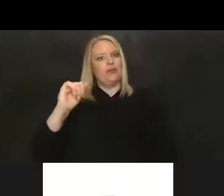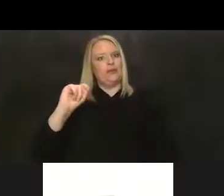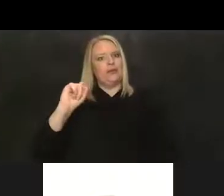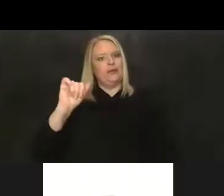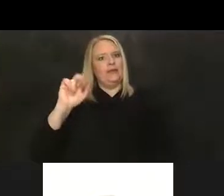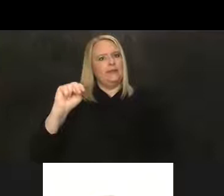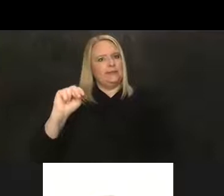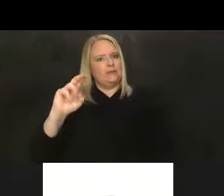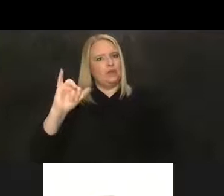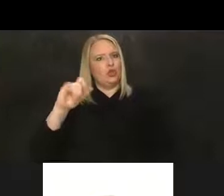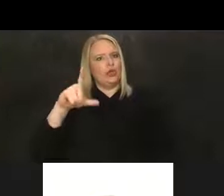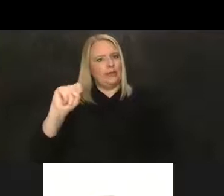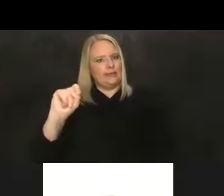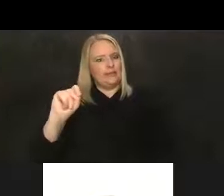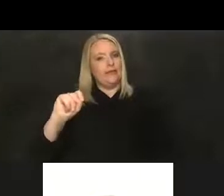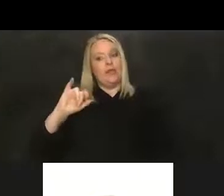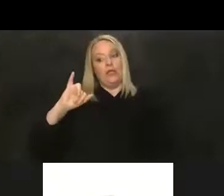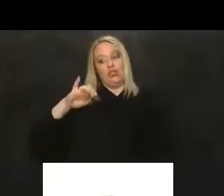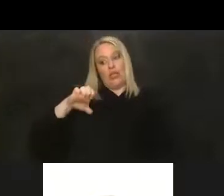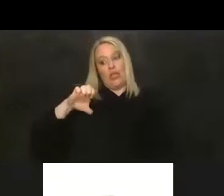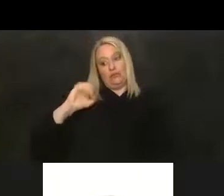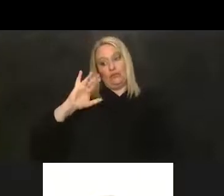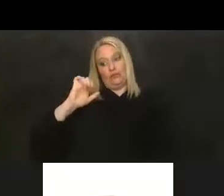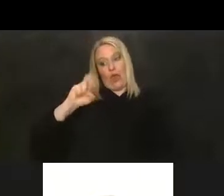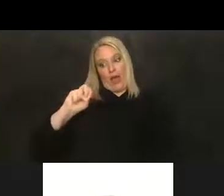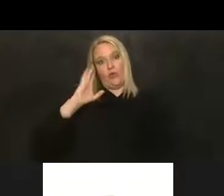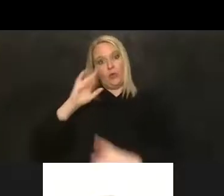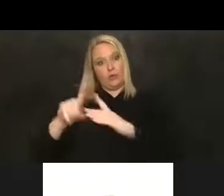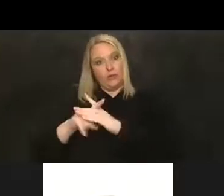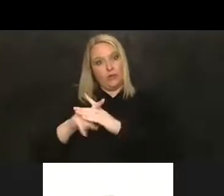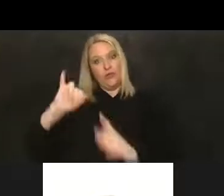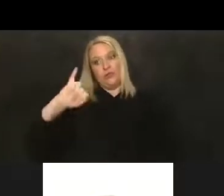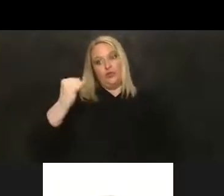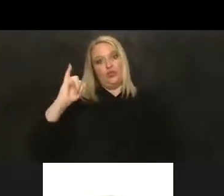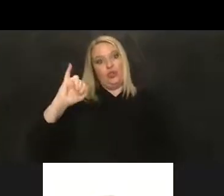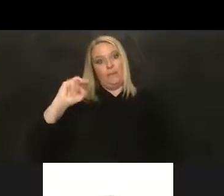so James Brown would come and play, Jimi Hendrix played in Baton Rouge one time-